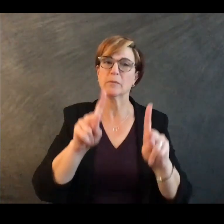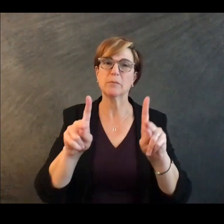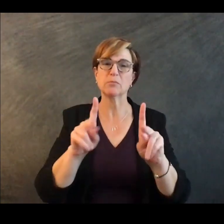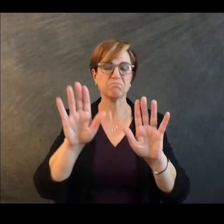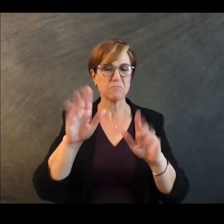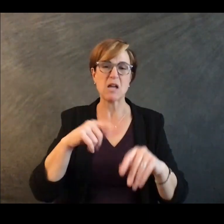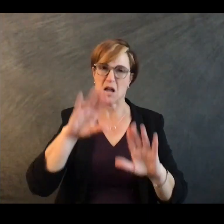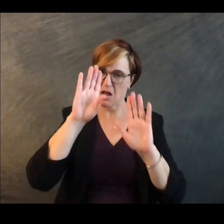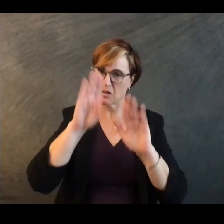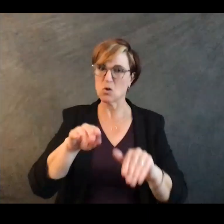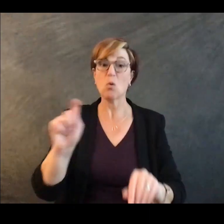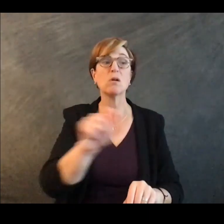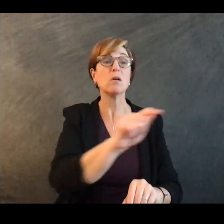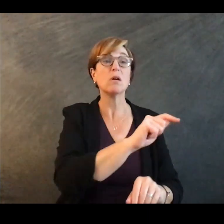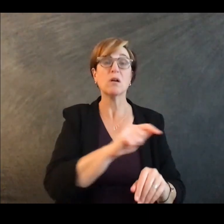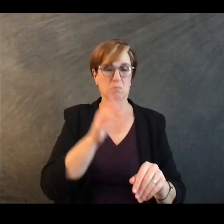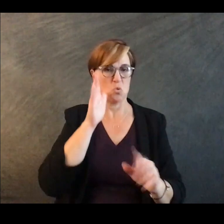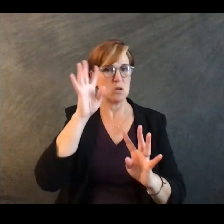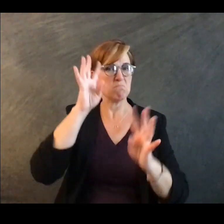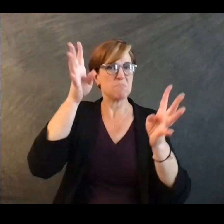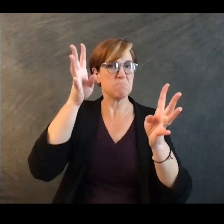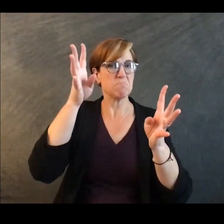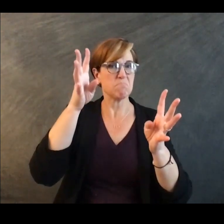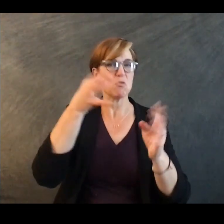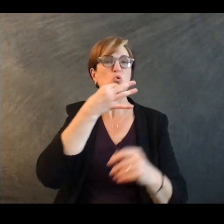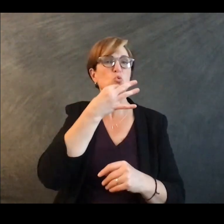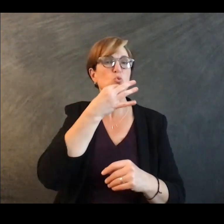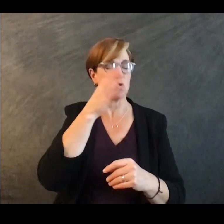to be great in terms of vaccines and in terms of everything else that they're